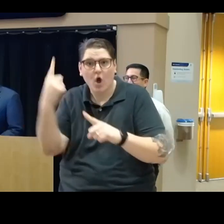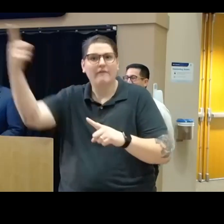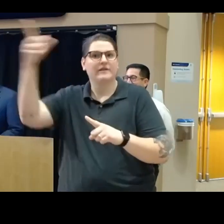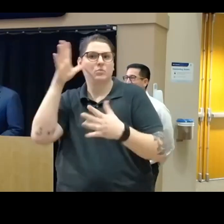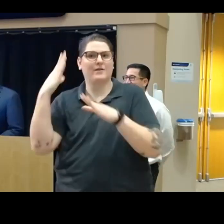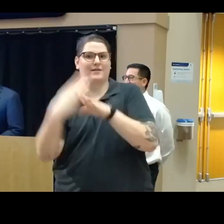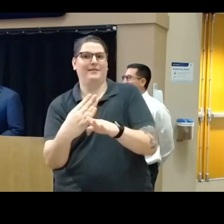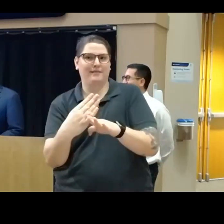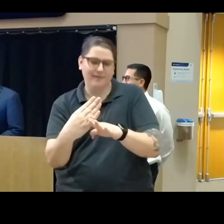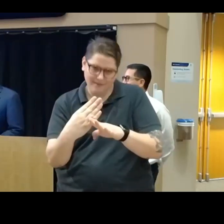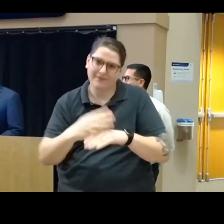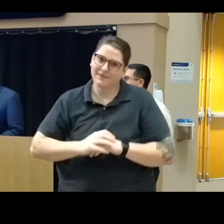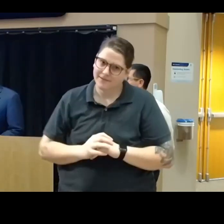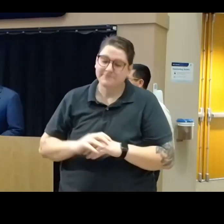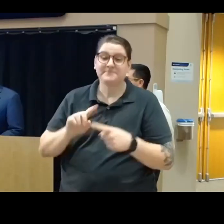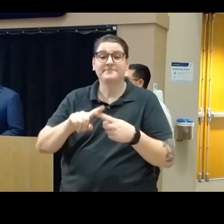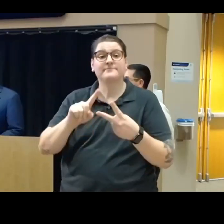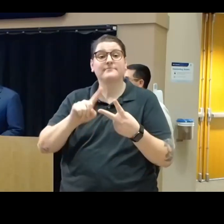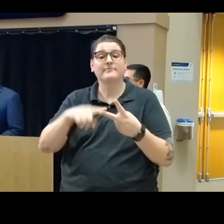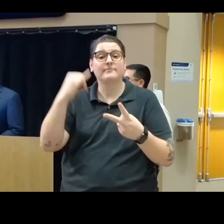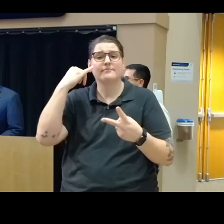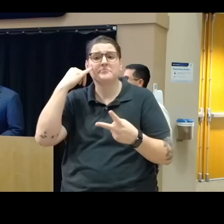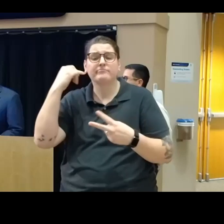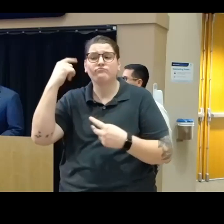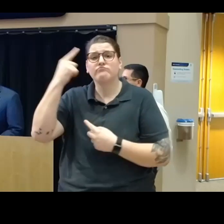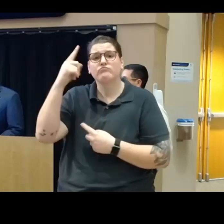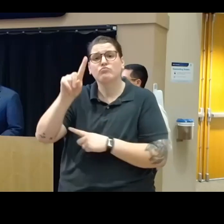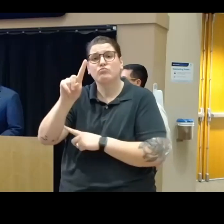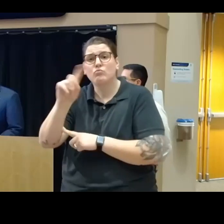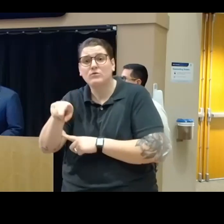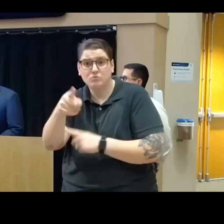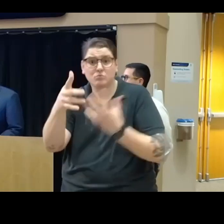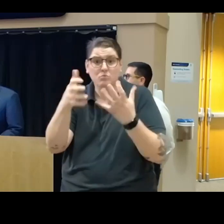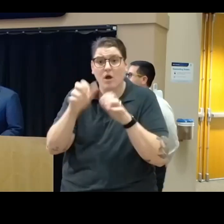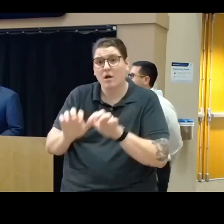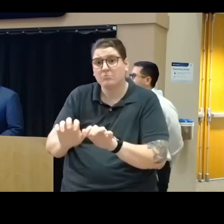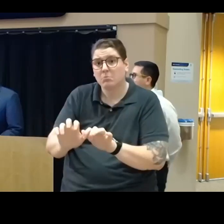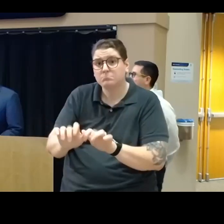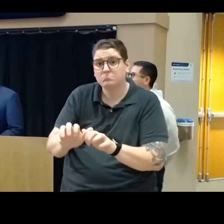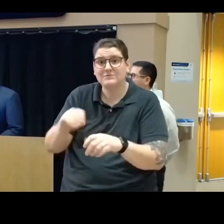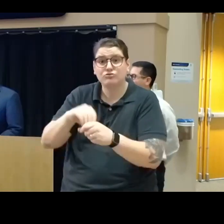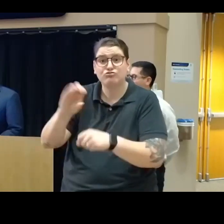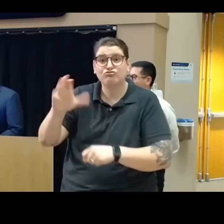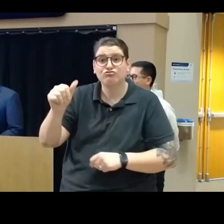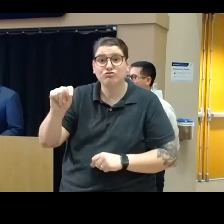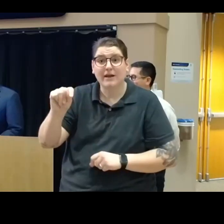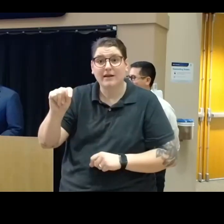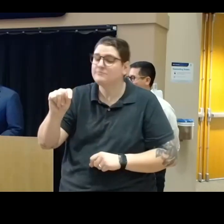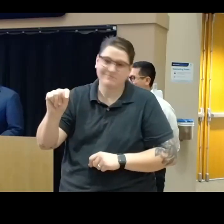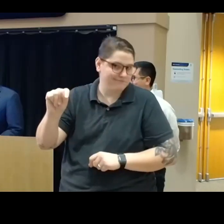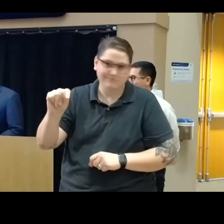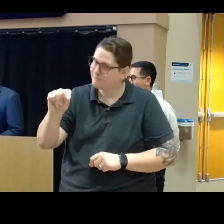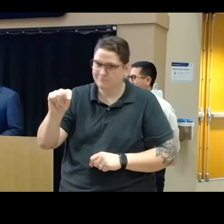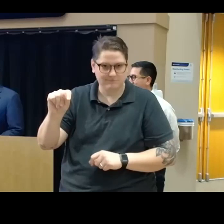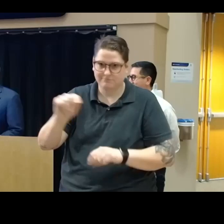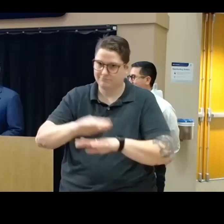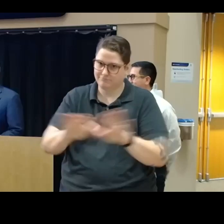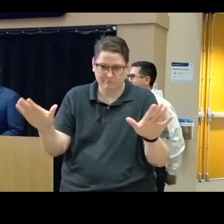um please don't use the chat box on Zoom that's forbidden um that's really for the panelists here